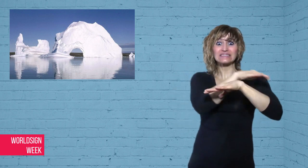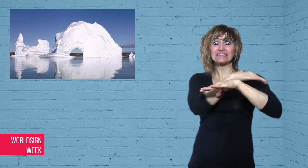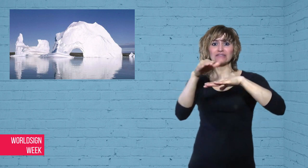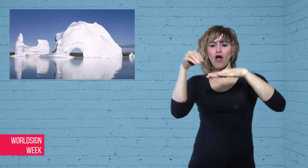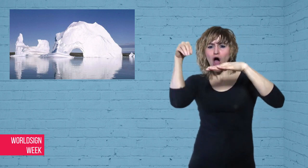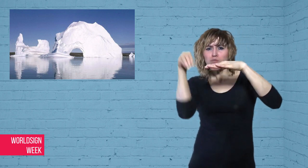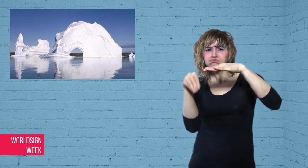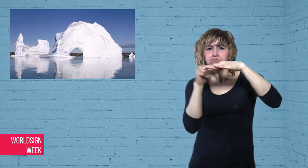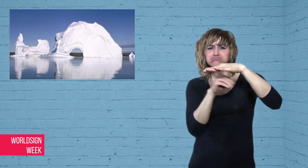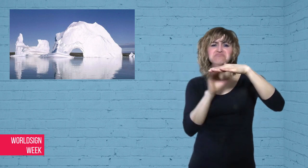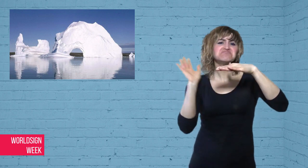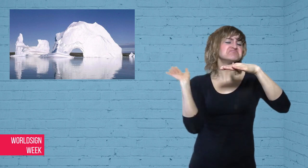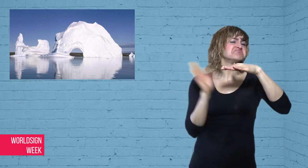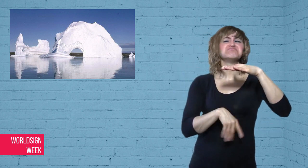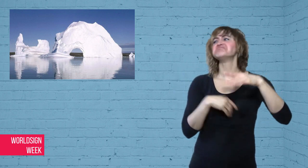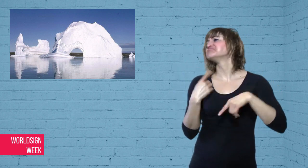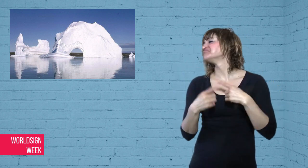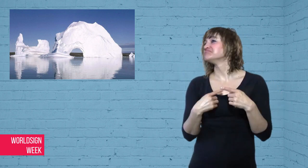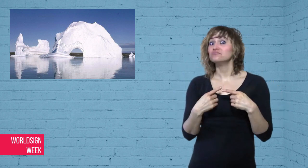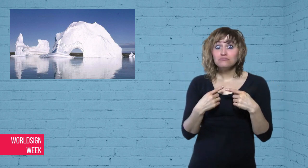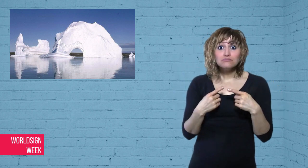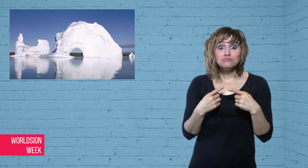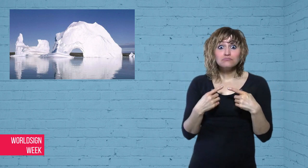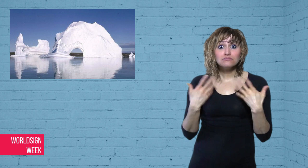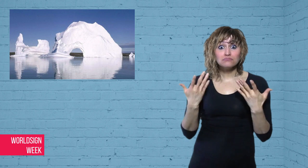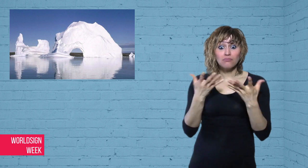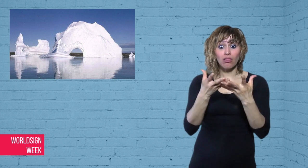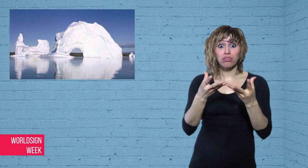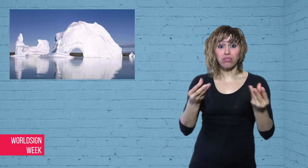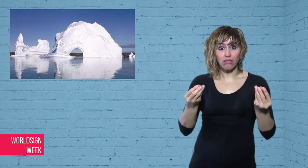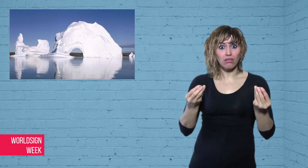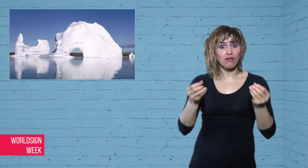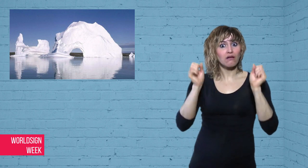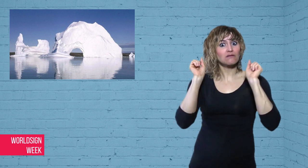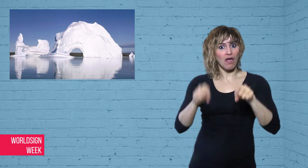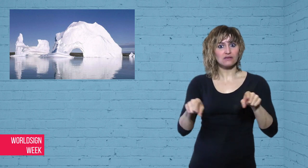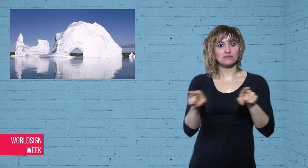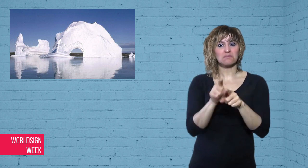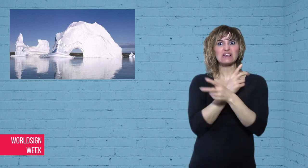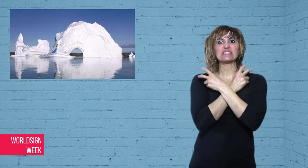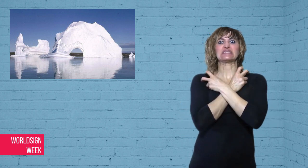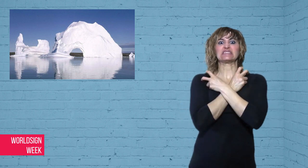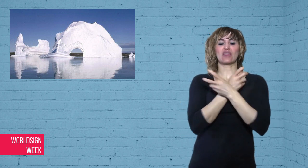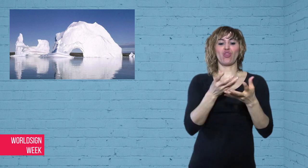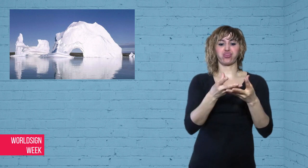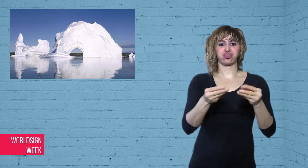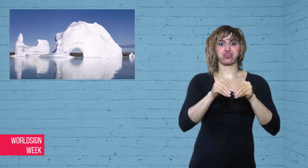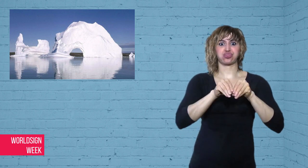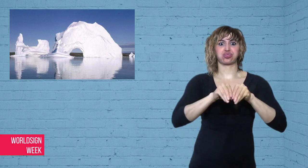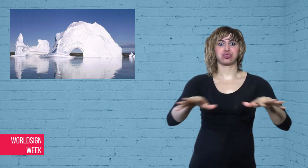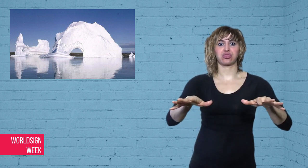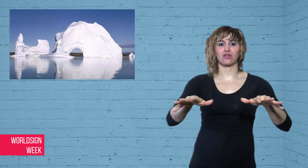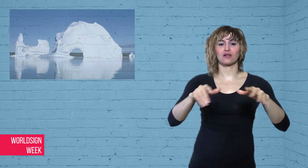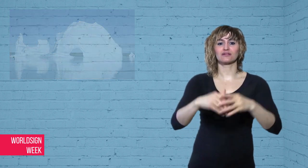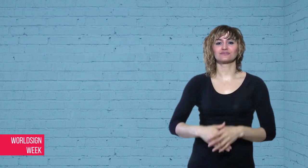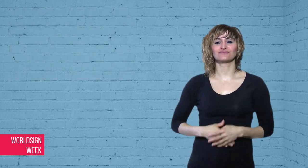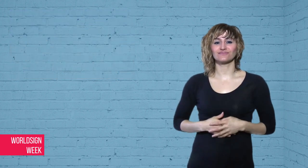U.S. military a long time ago.